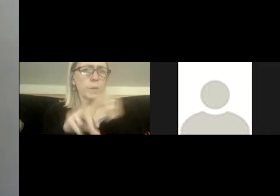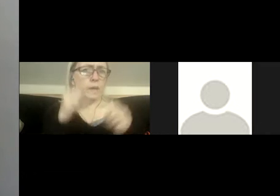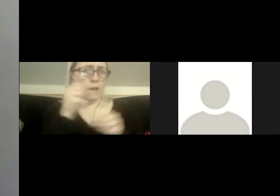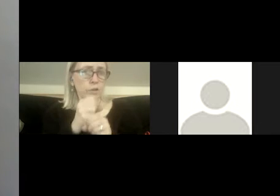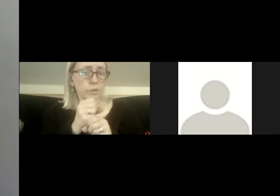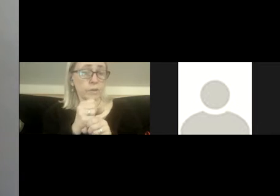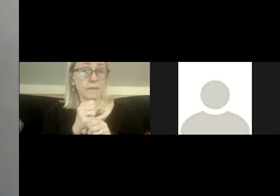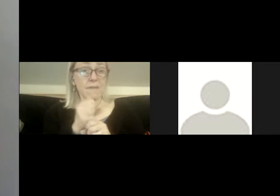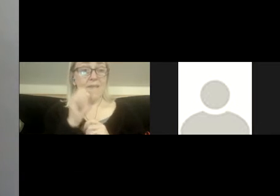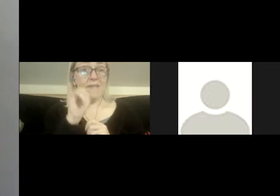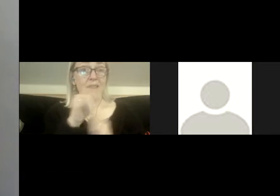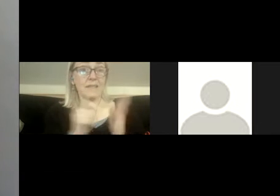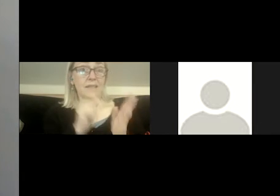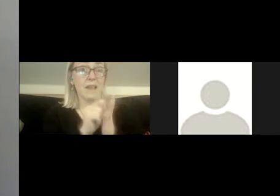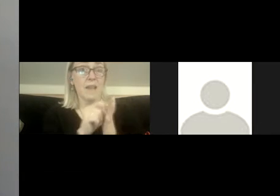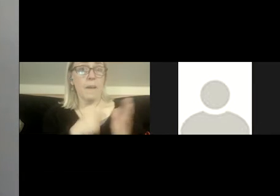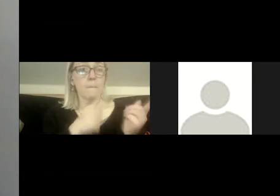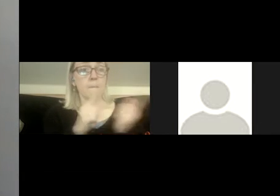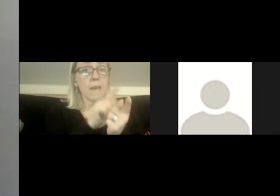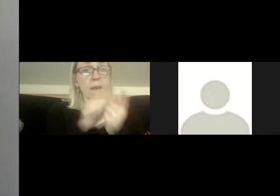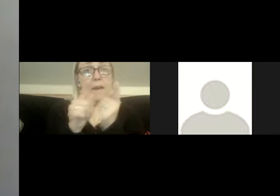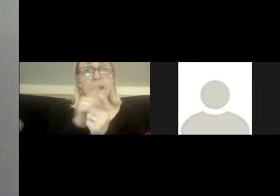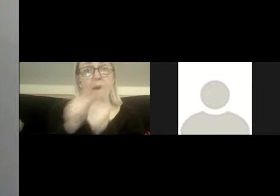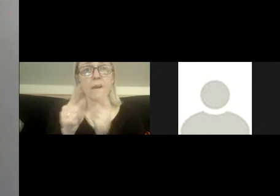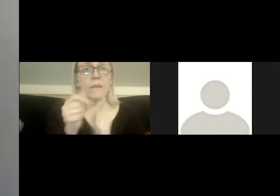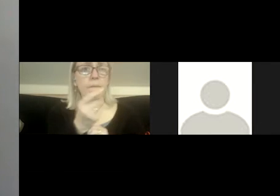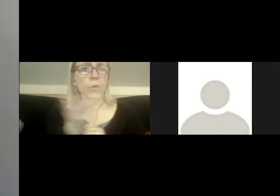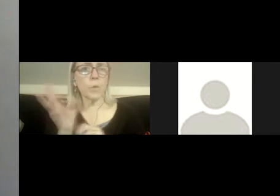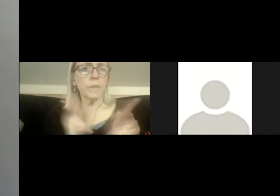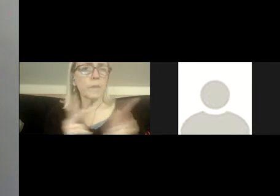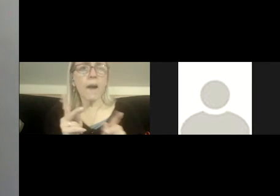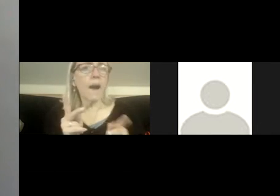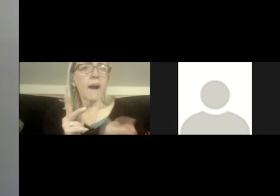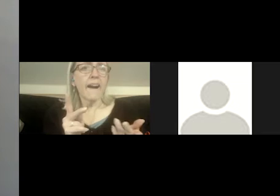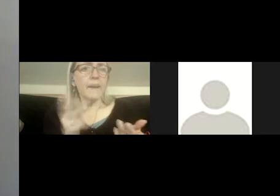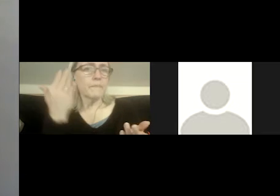usually don't collaborate with work-wise, but get to know them on a personal level.